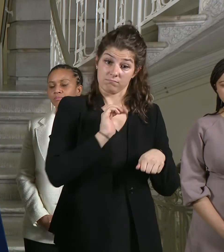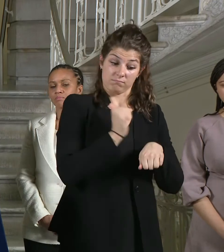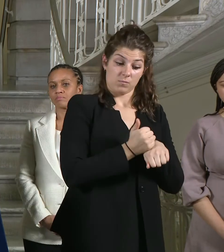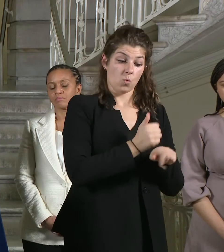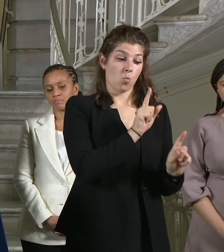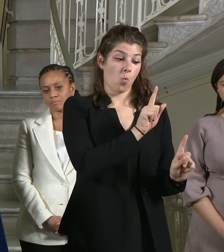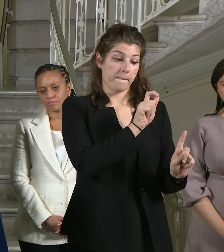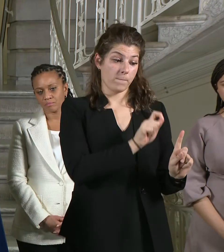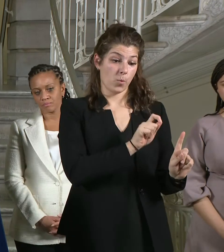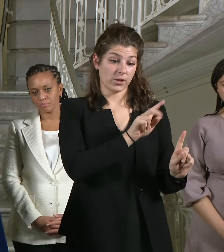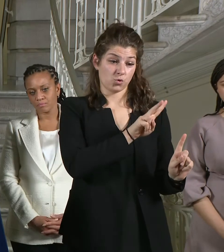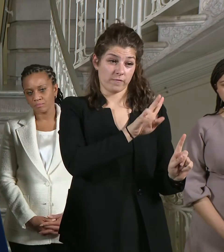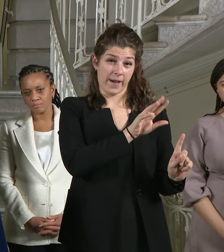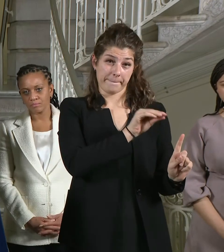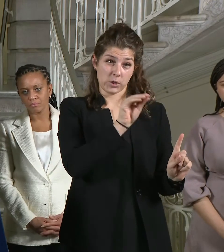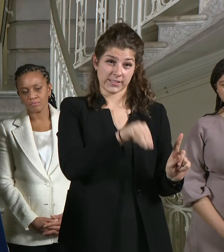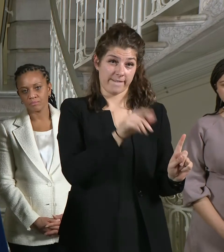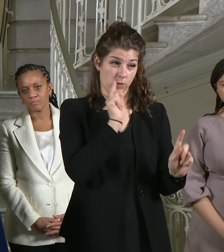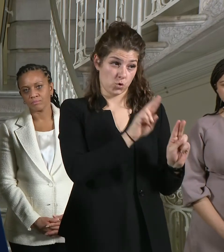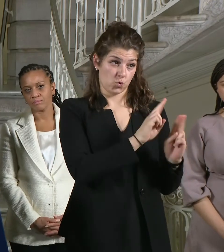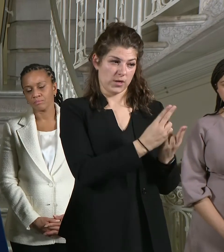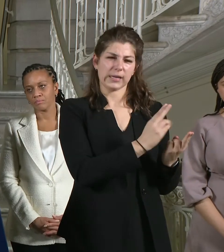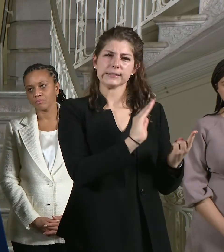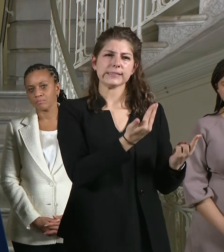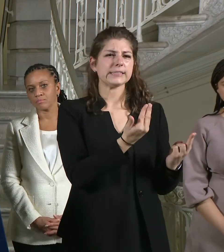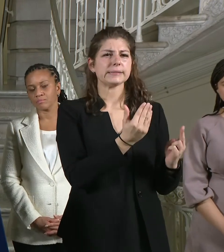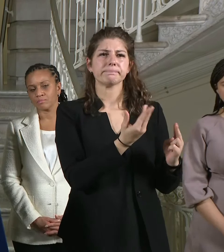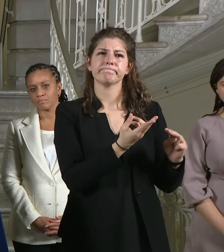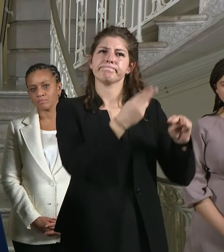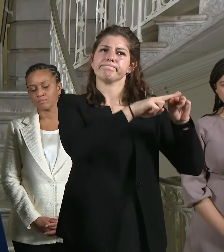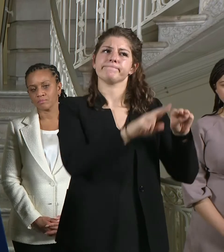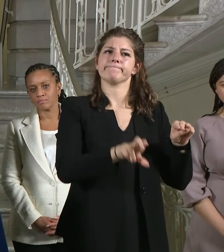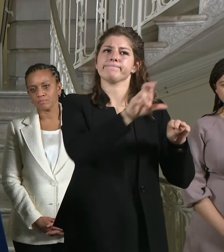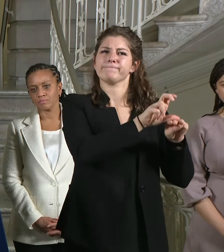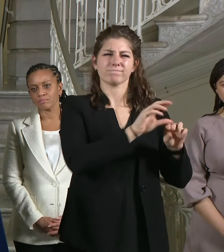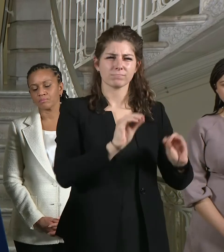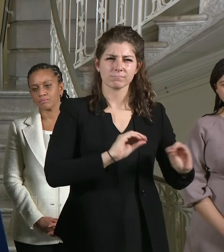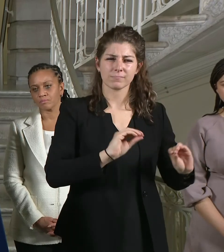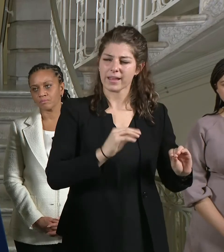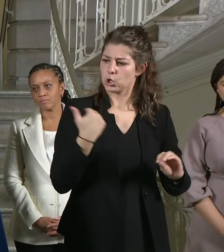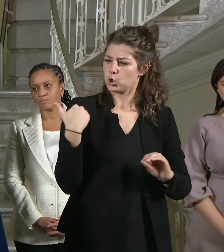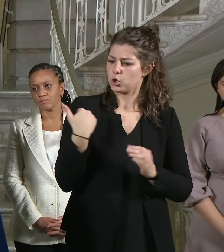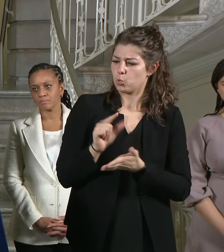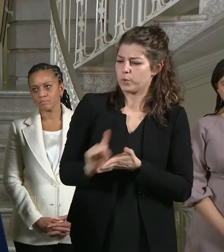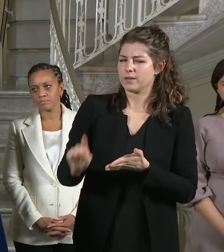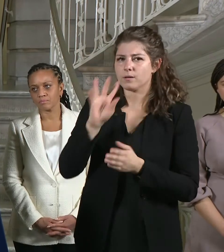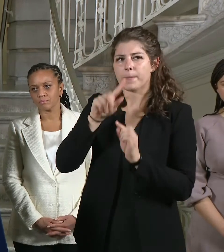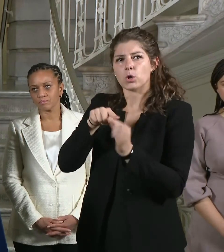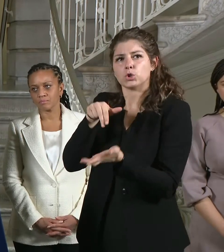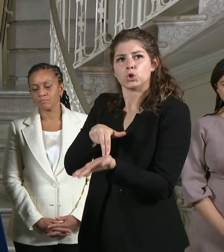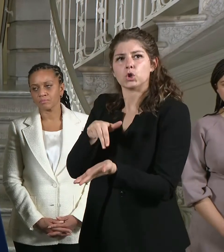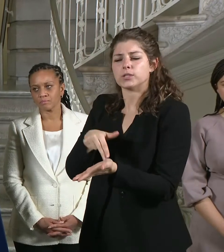ASK YOU ABOUT UNION. IT LOOKS LIKE YOU ARE SETTING ASIDE